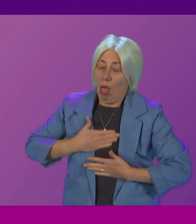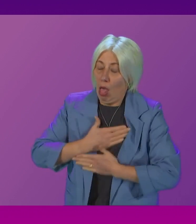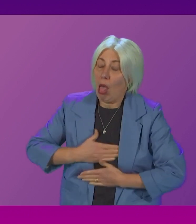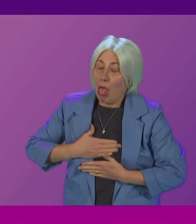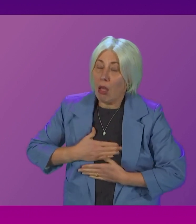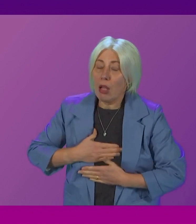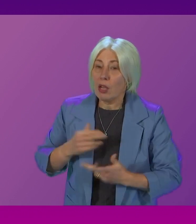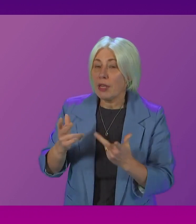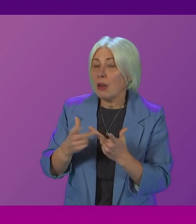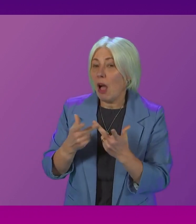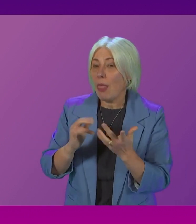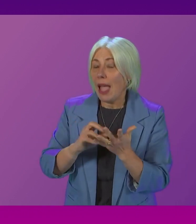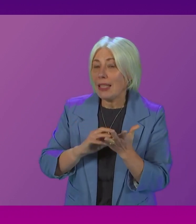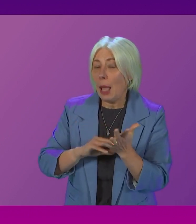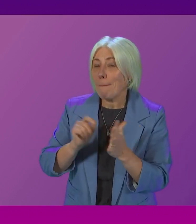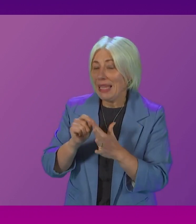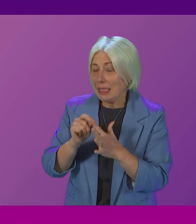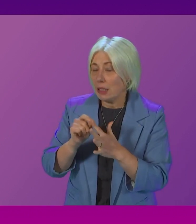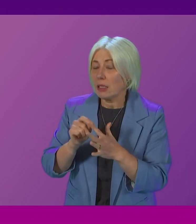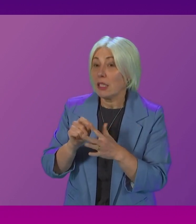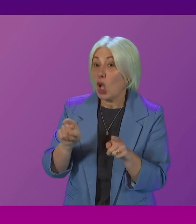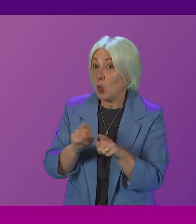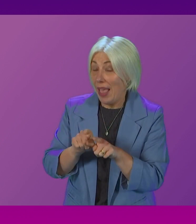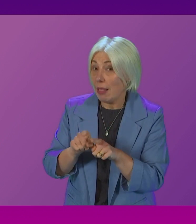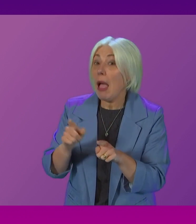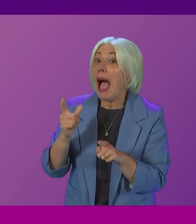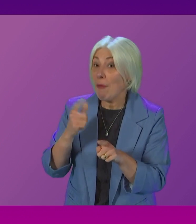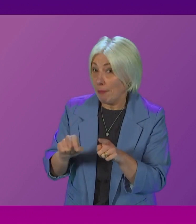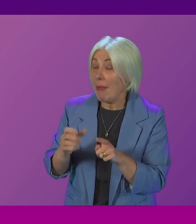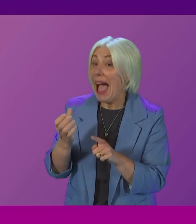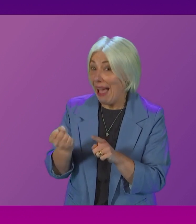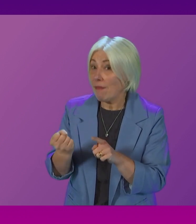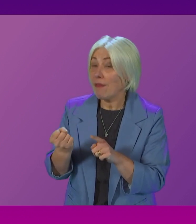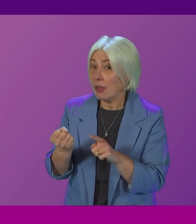MSPs, including Michael Marra and Willie Rennie, now believe that a full independent inquiry is